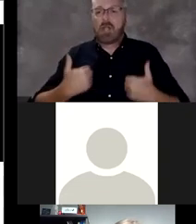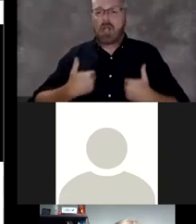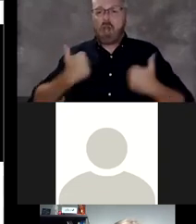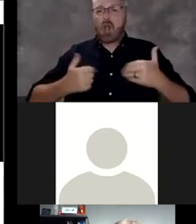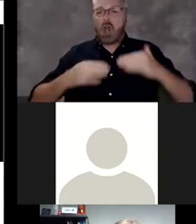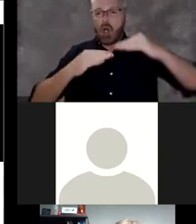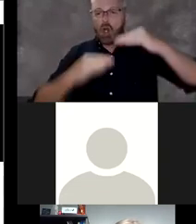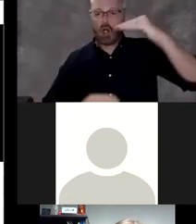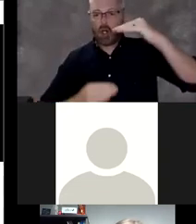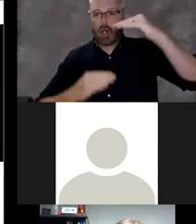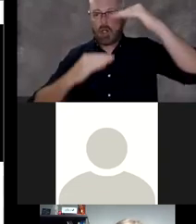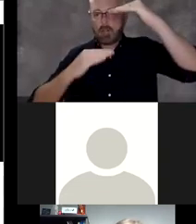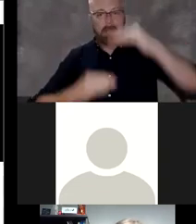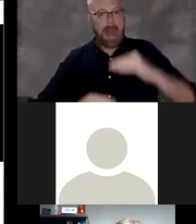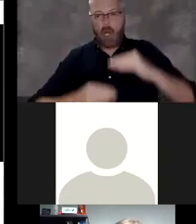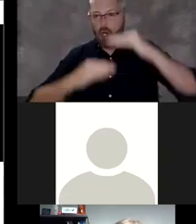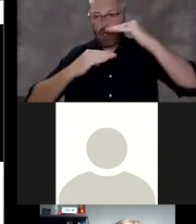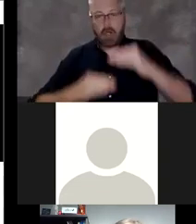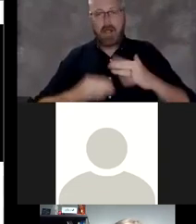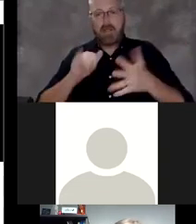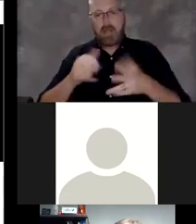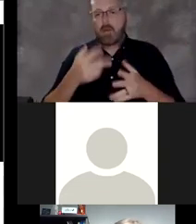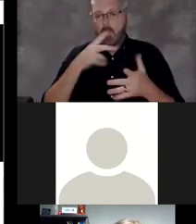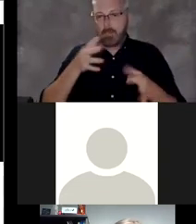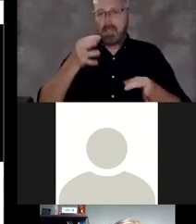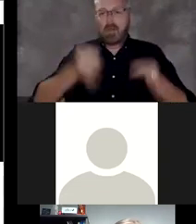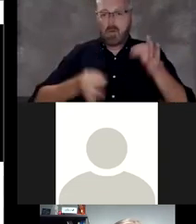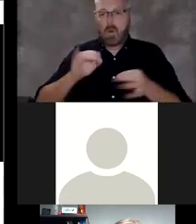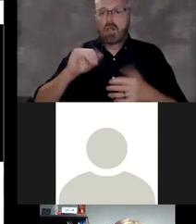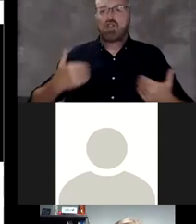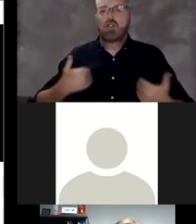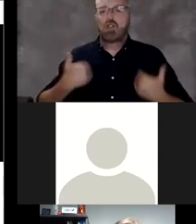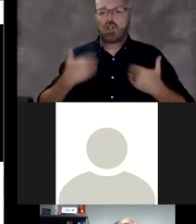IN JUVENILE COURT AS A DELINQUENCY MATTER, NOT IN THE